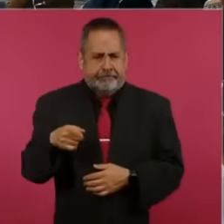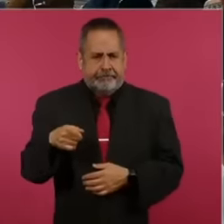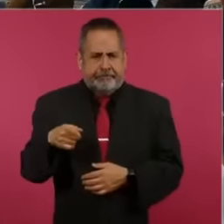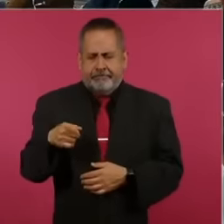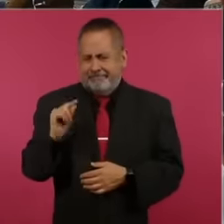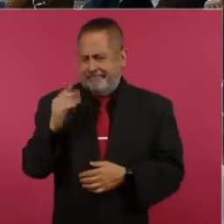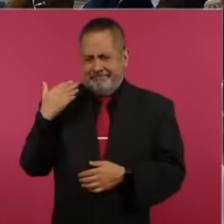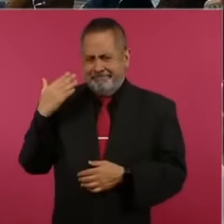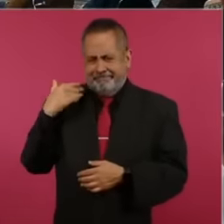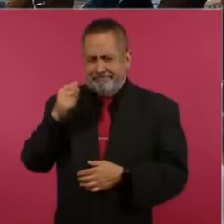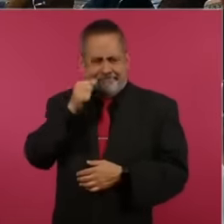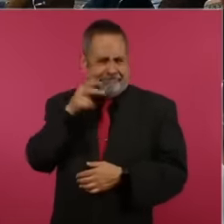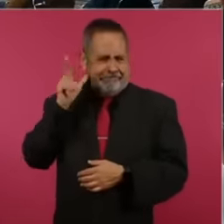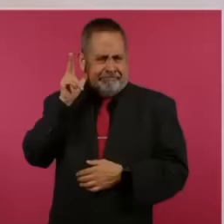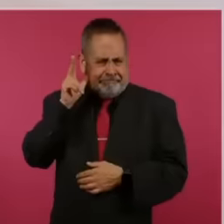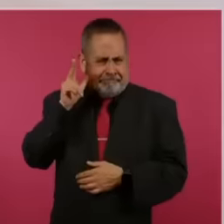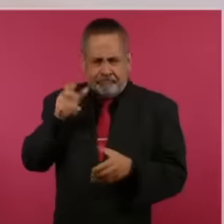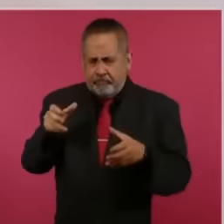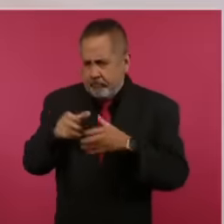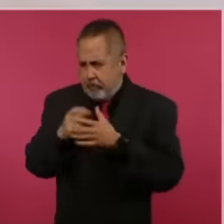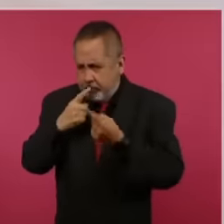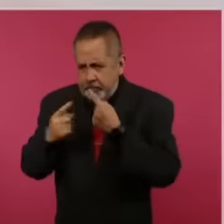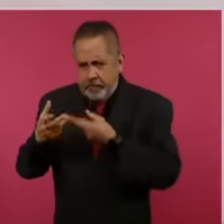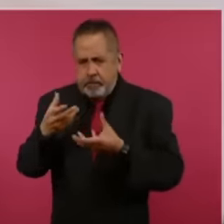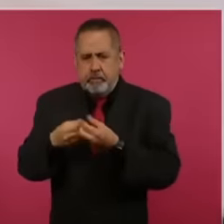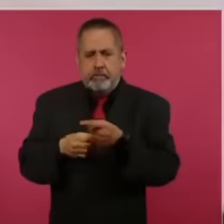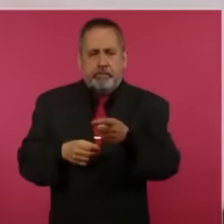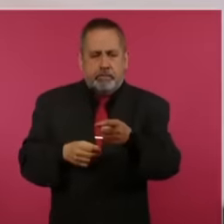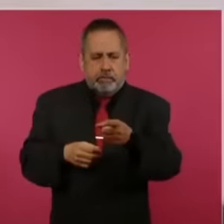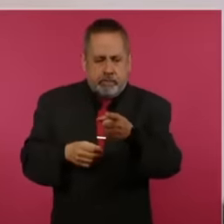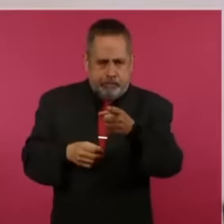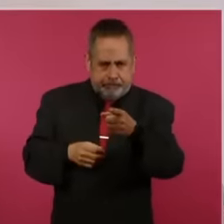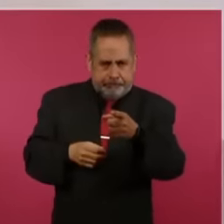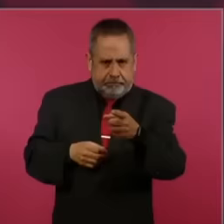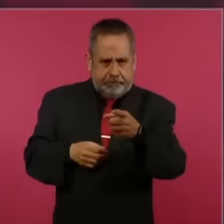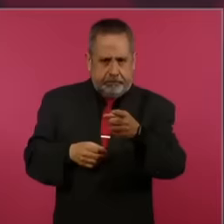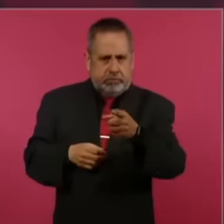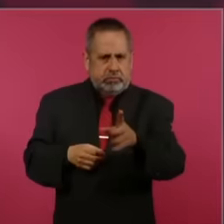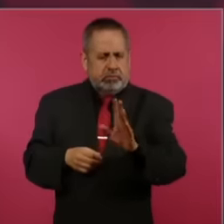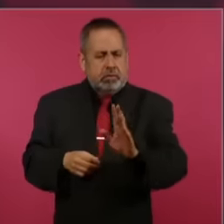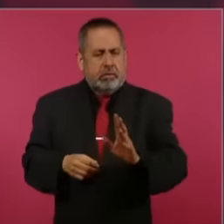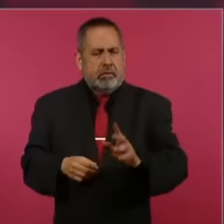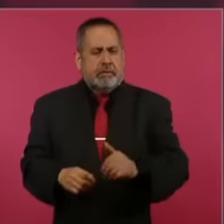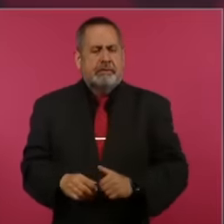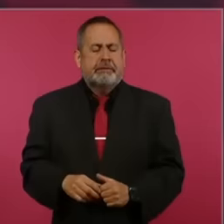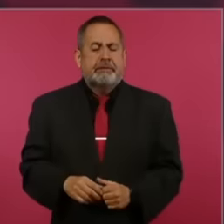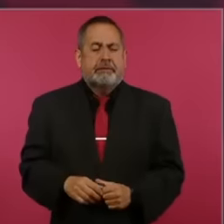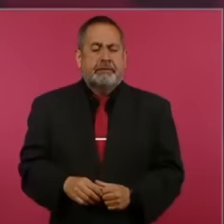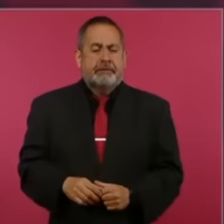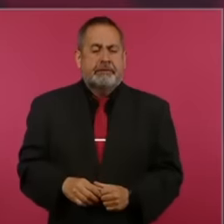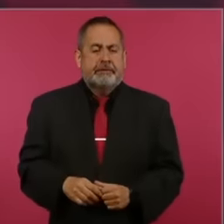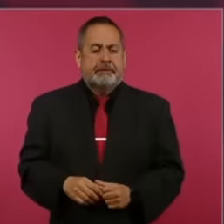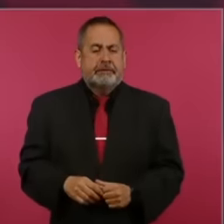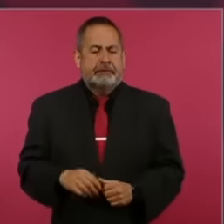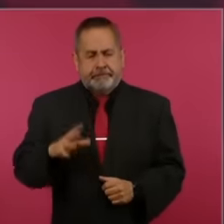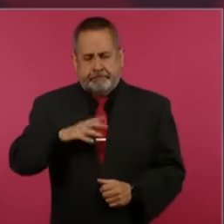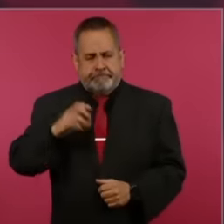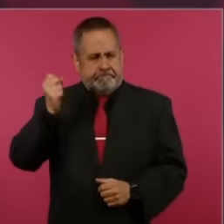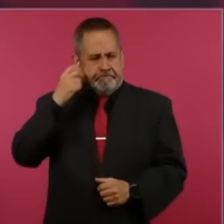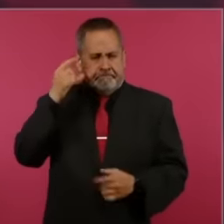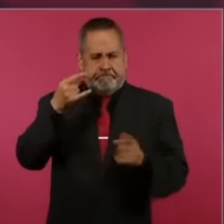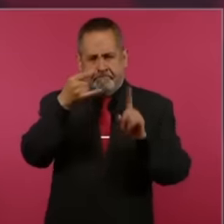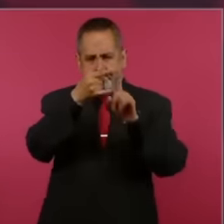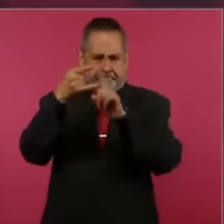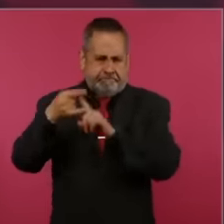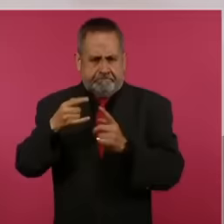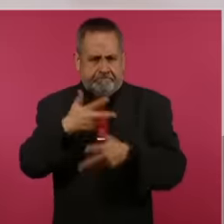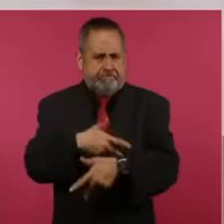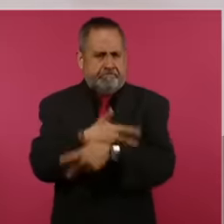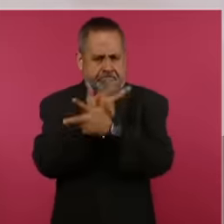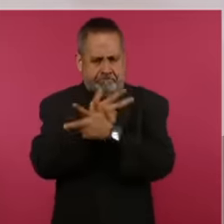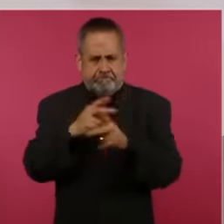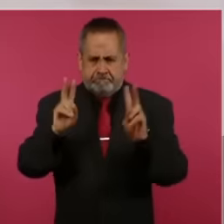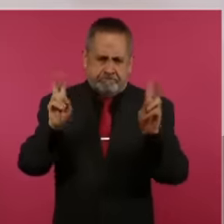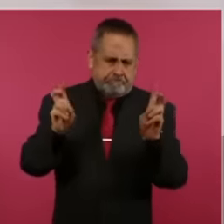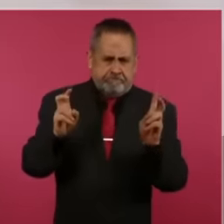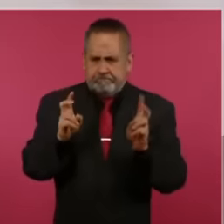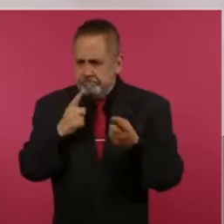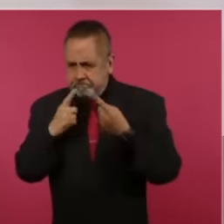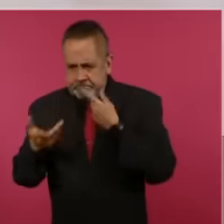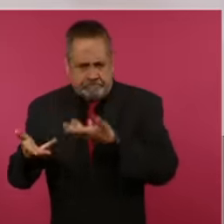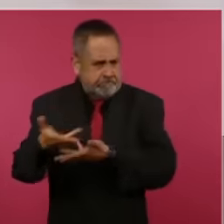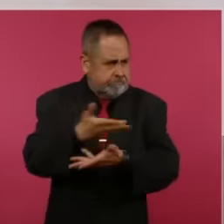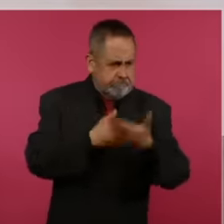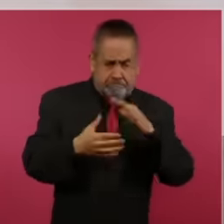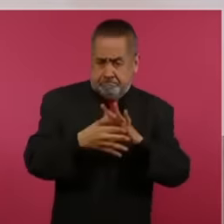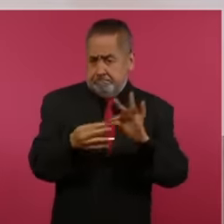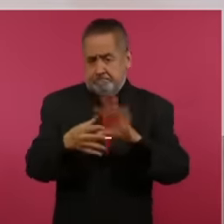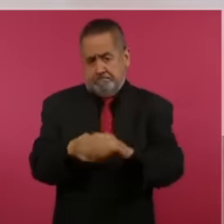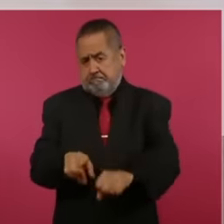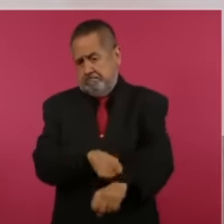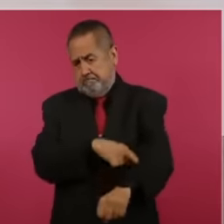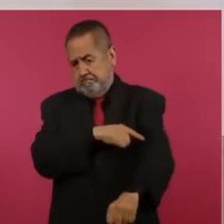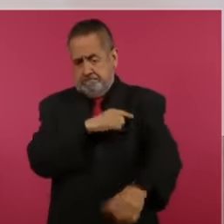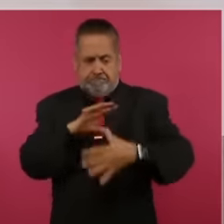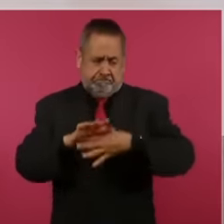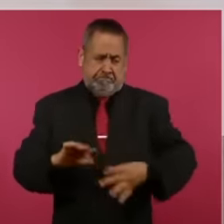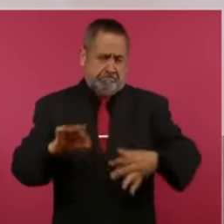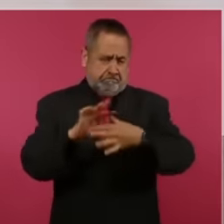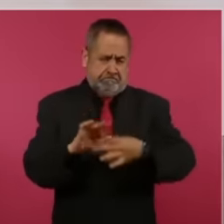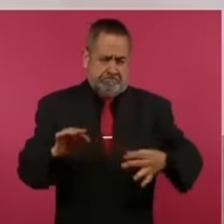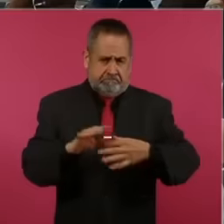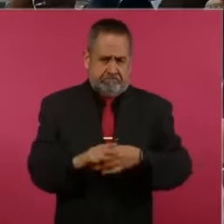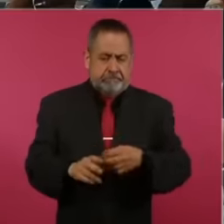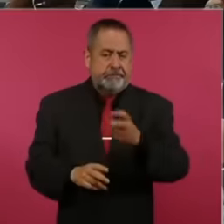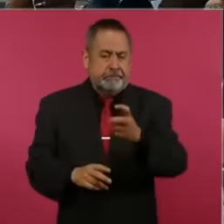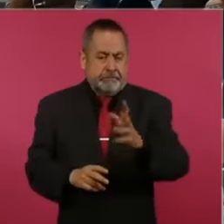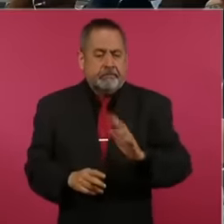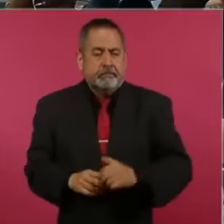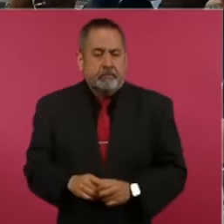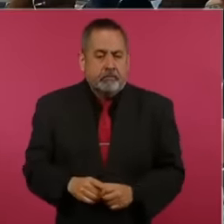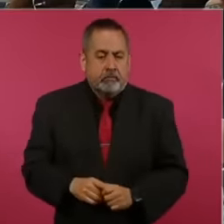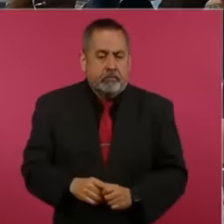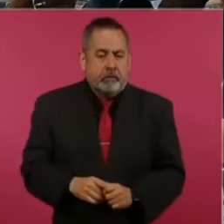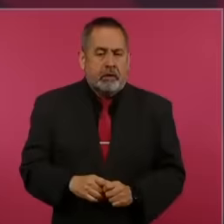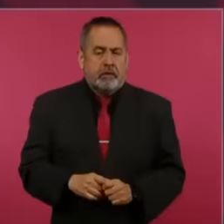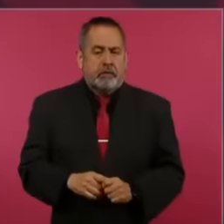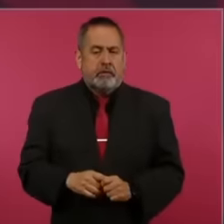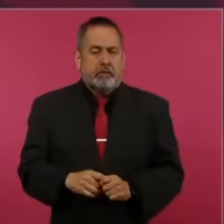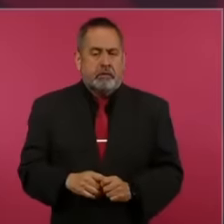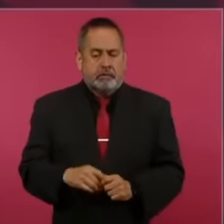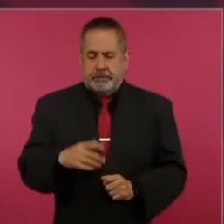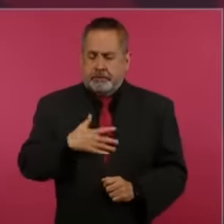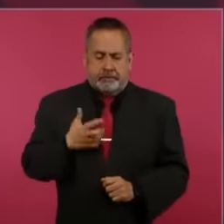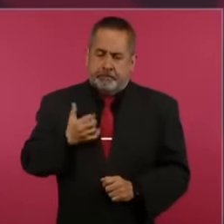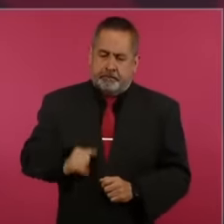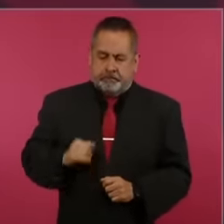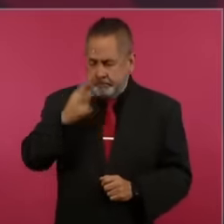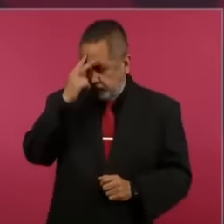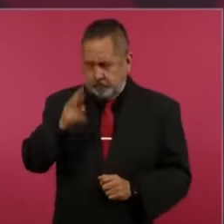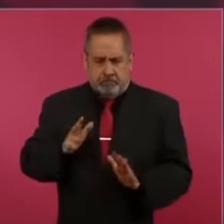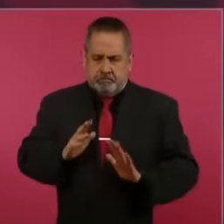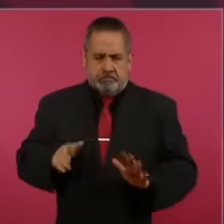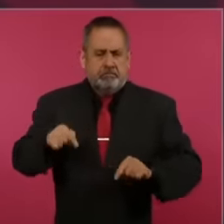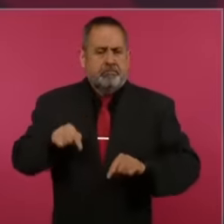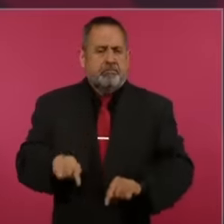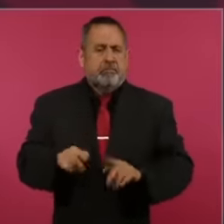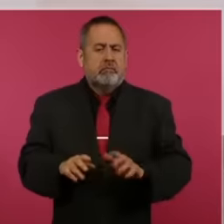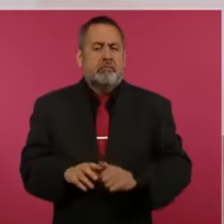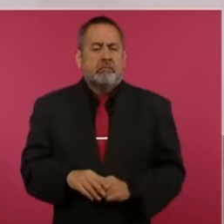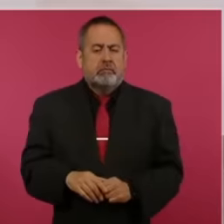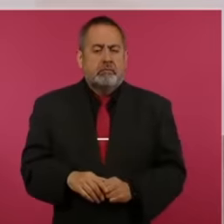Yesterday No, yes, there was a video conference and the issue was discussed extensively and that is our position, and that is